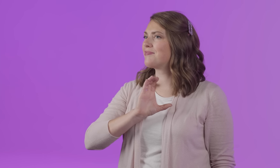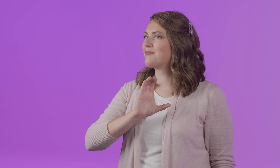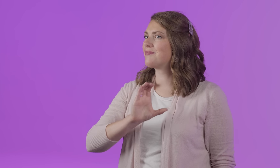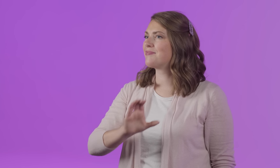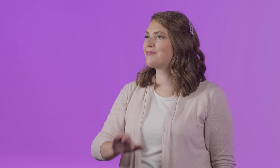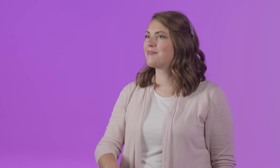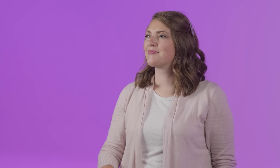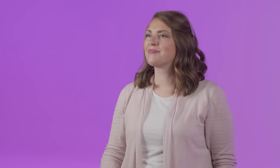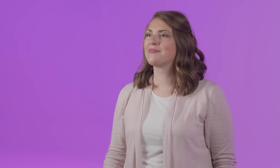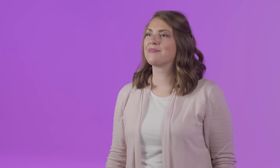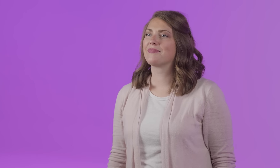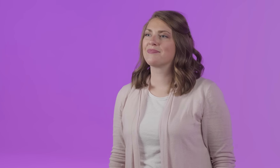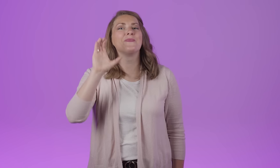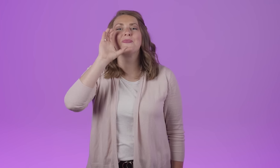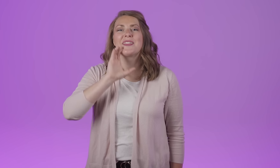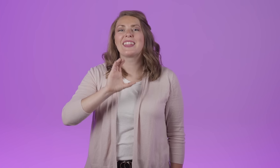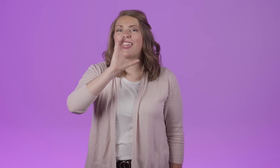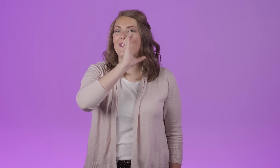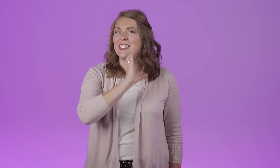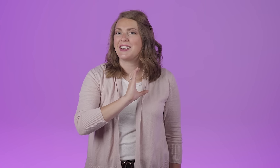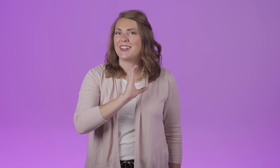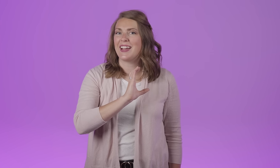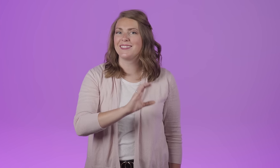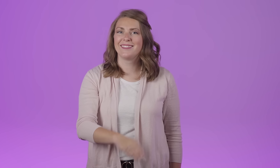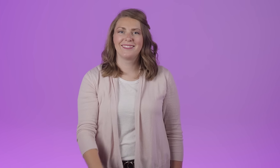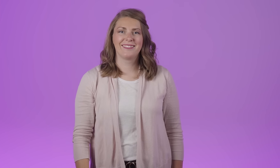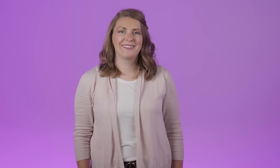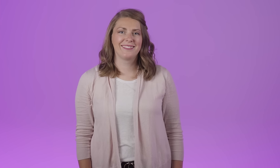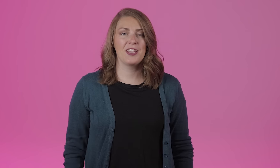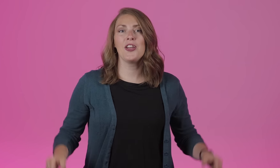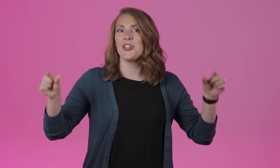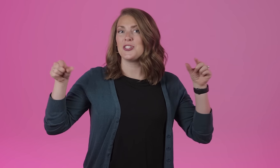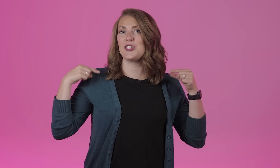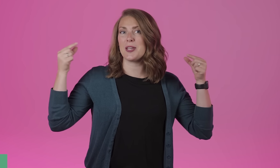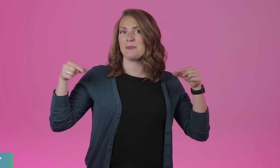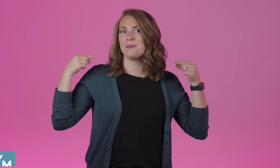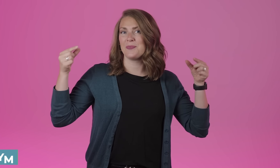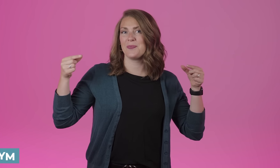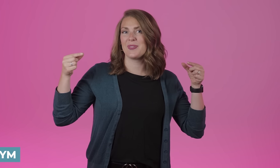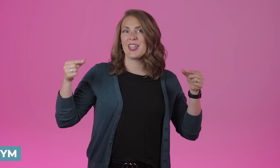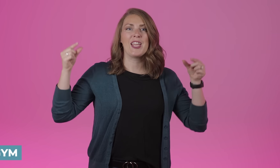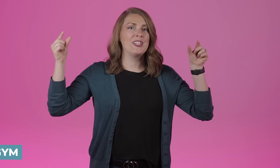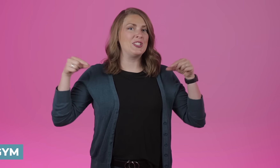Because it's a place that you eat. Cafeteria. Jim.